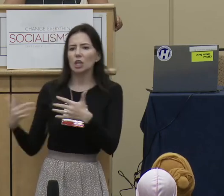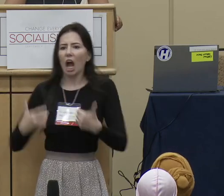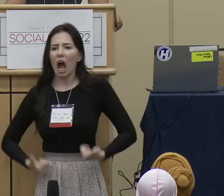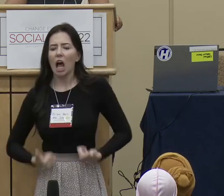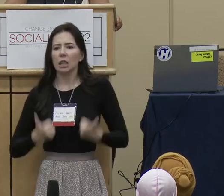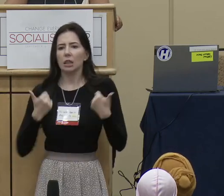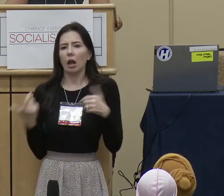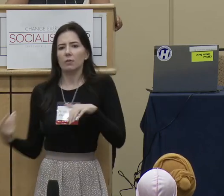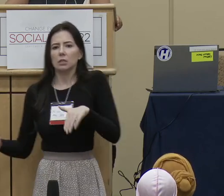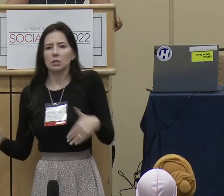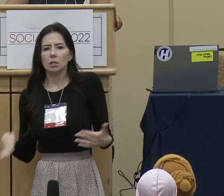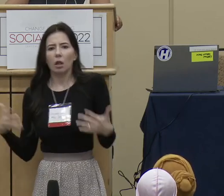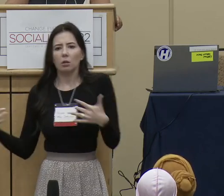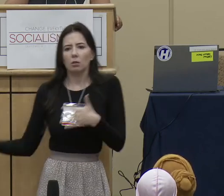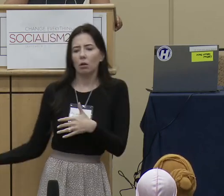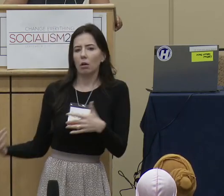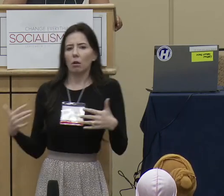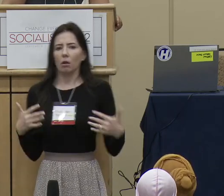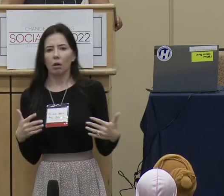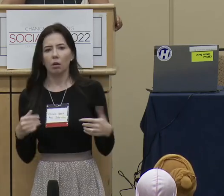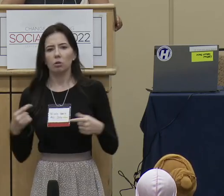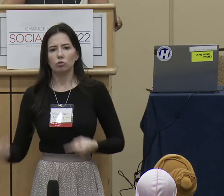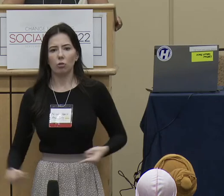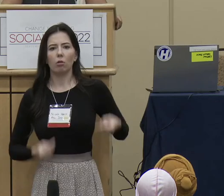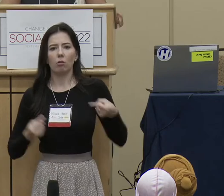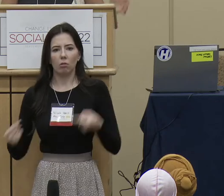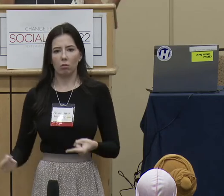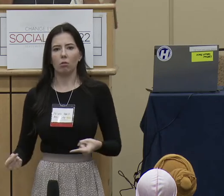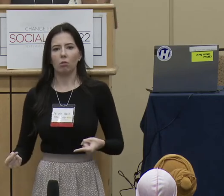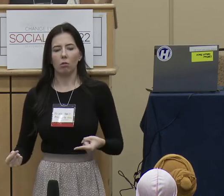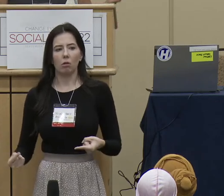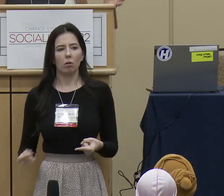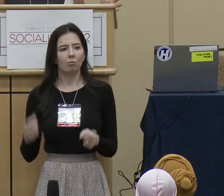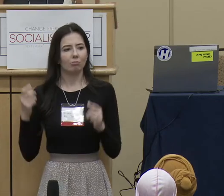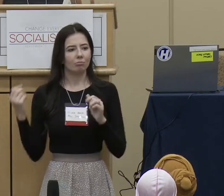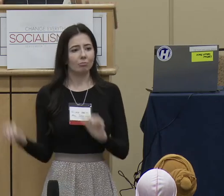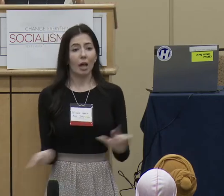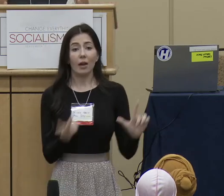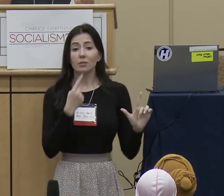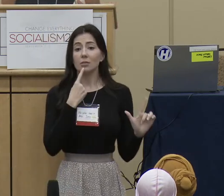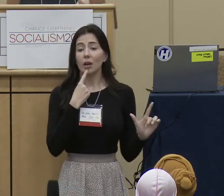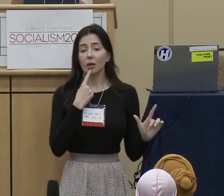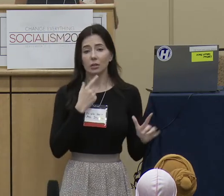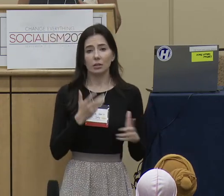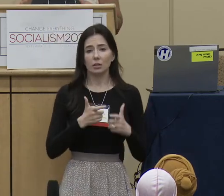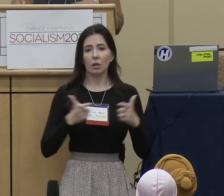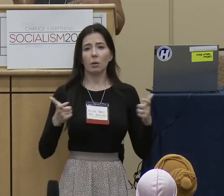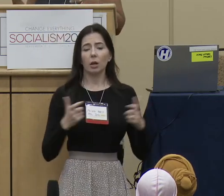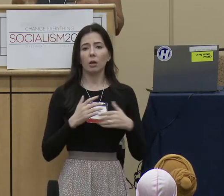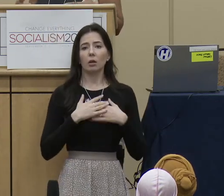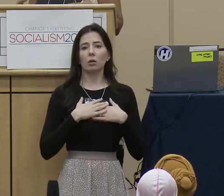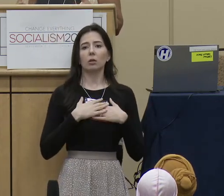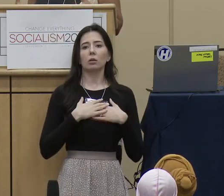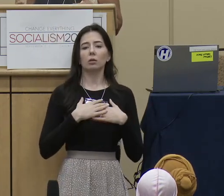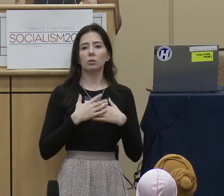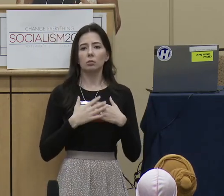anarchists, who are waging a life and death struggle. And there's much to learn there federalists, anarchists, who